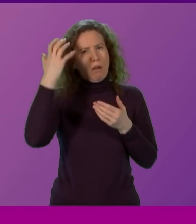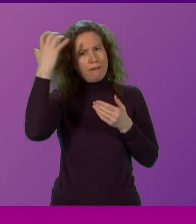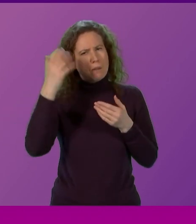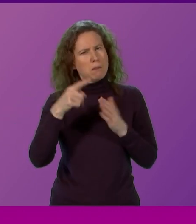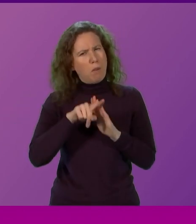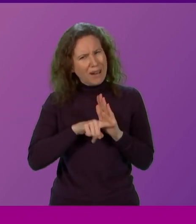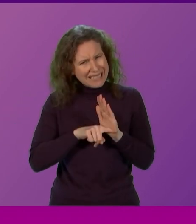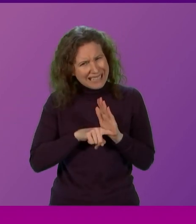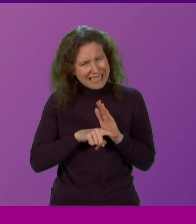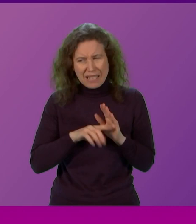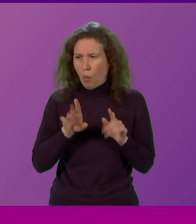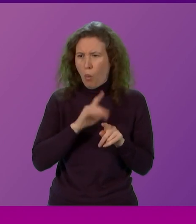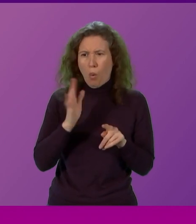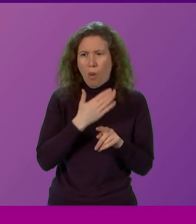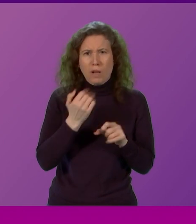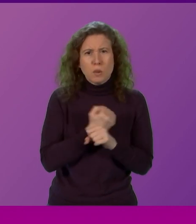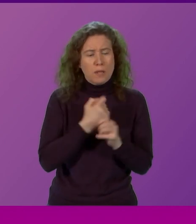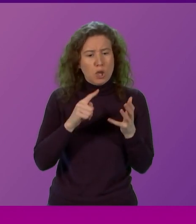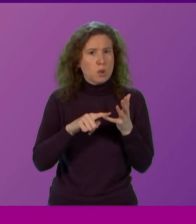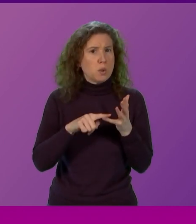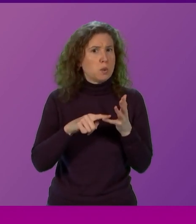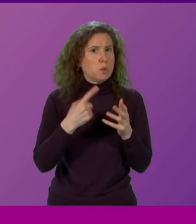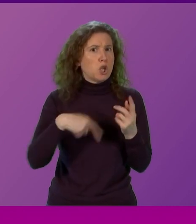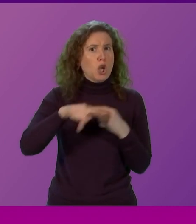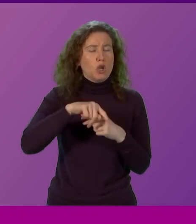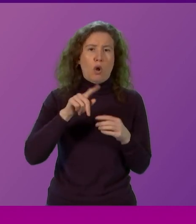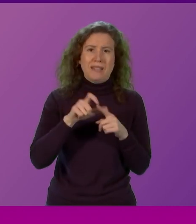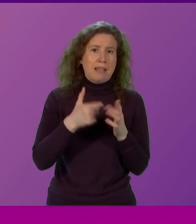They are all U-turning on the flawed deposit return scheme; they all want to hit the brakes